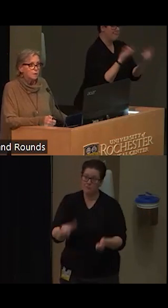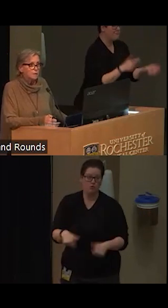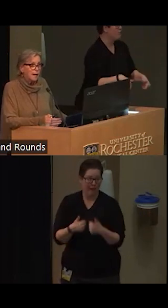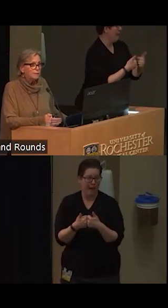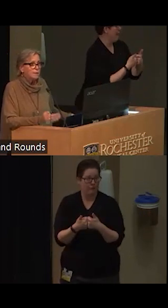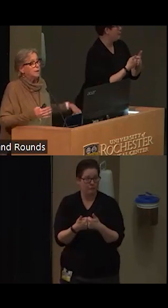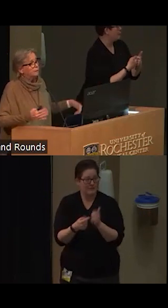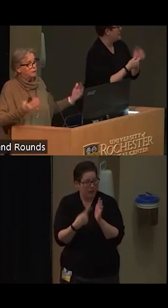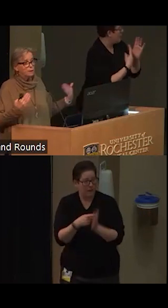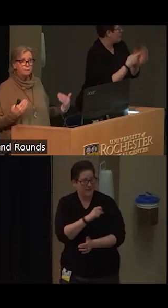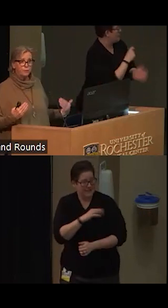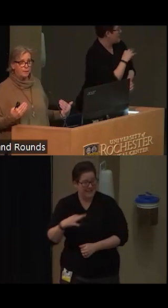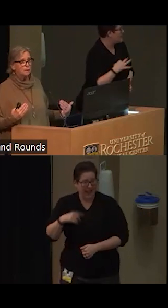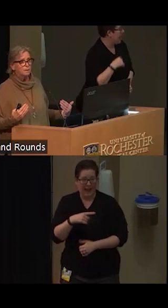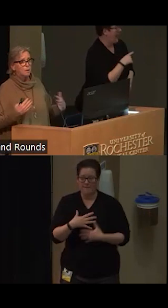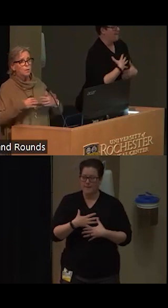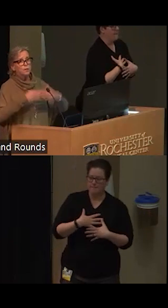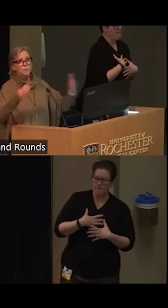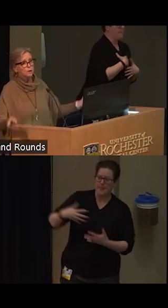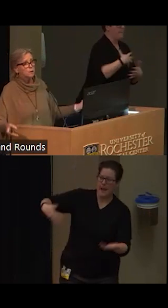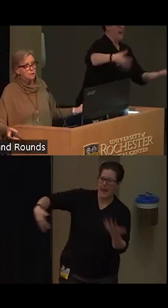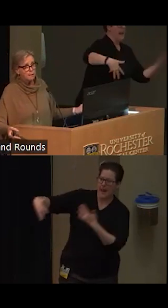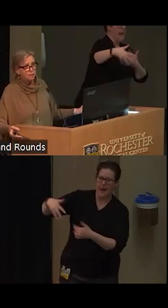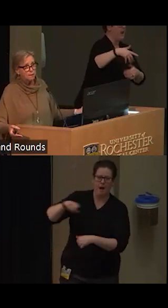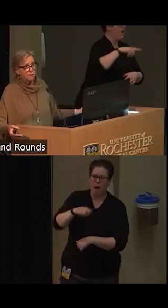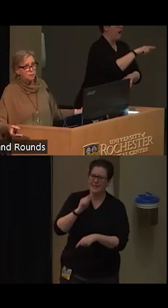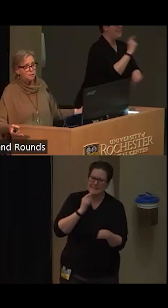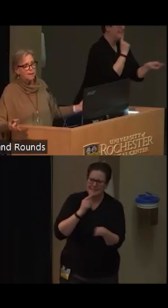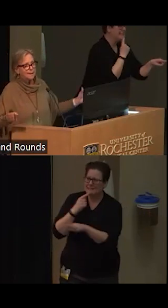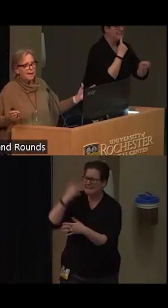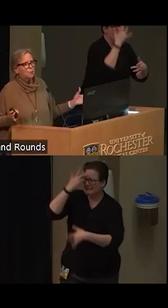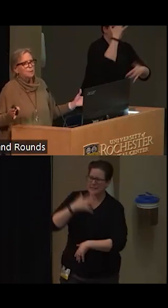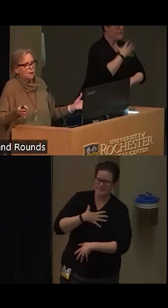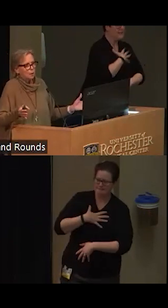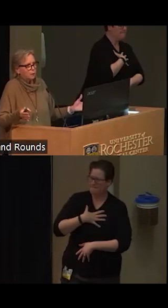for our staff that they get very afraid with so much Acuity out on the unit and how do we help